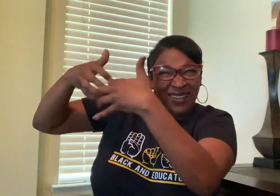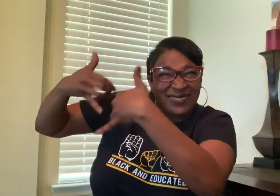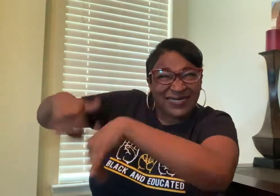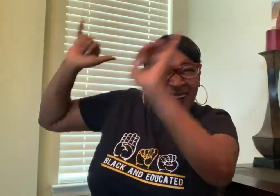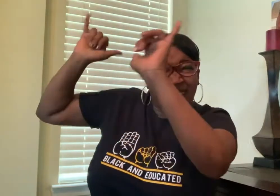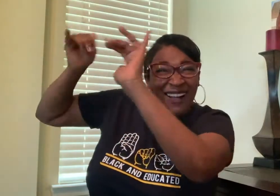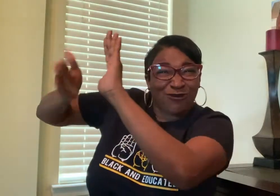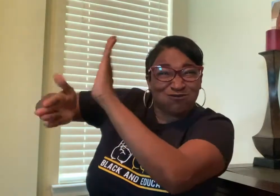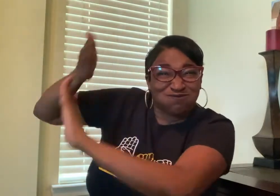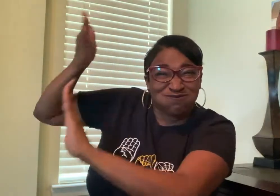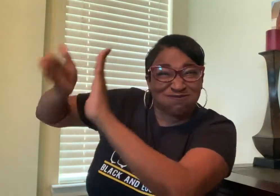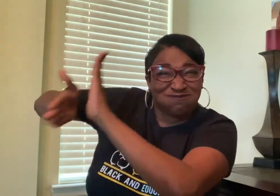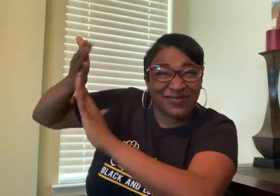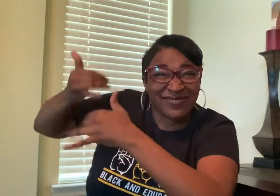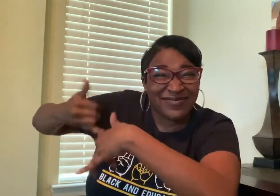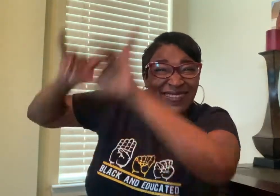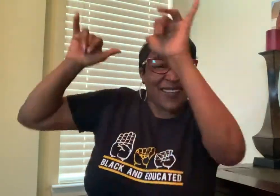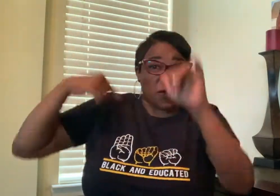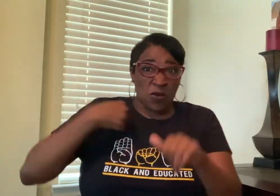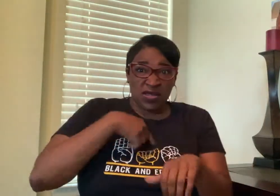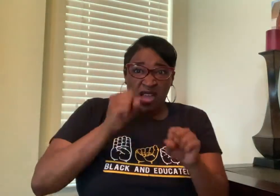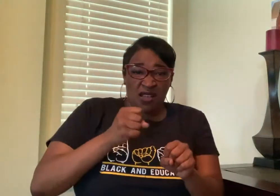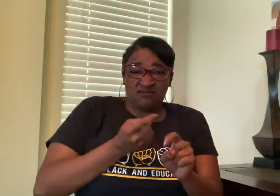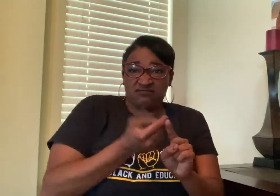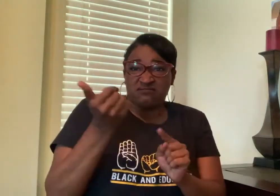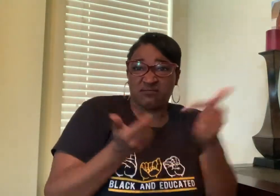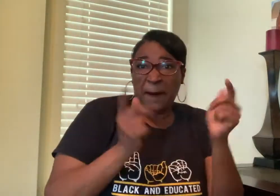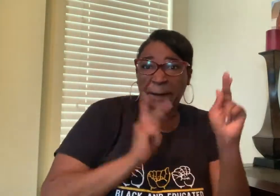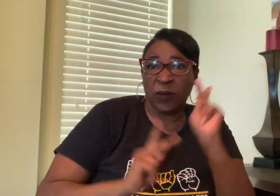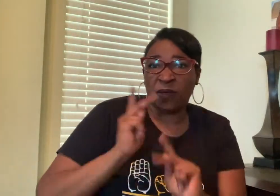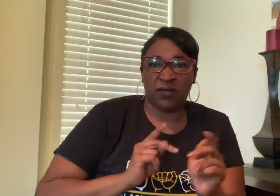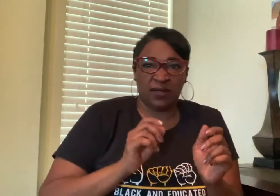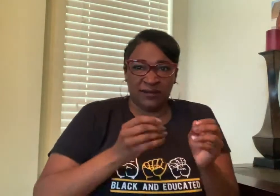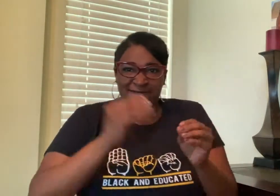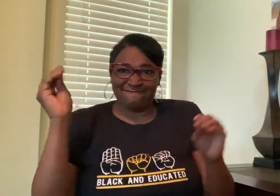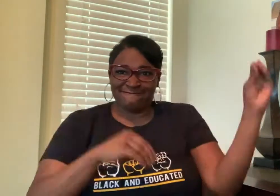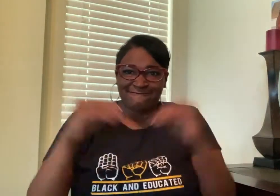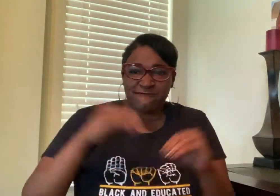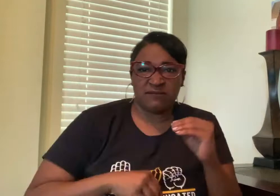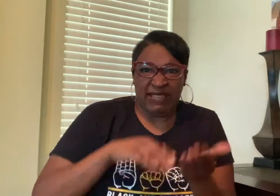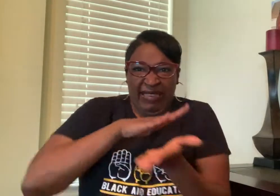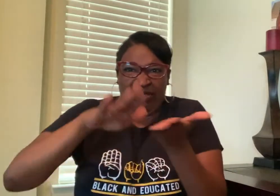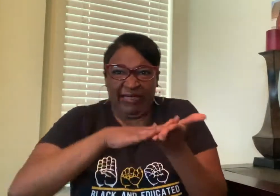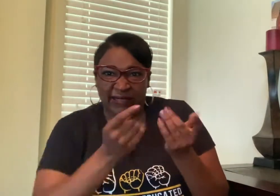This allows the machine to maintain its power, no matter who we cancel, or how many band-aids